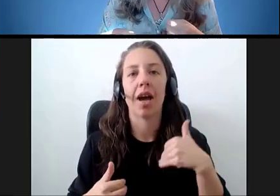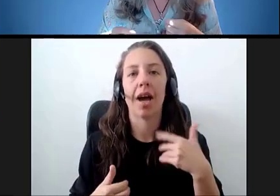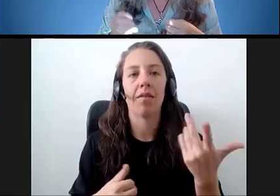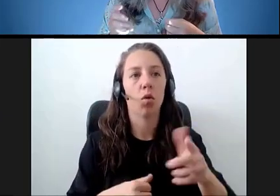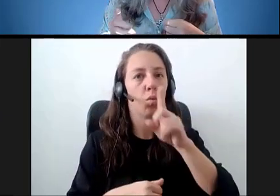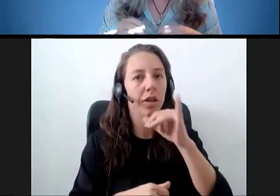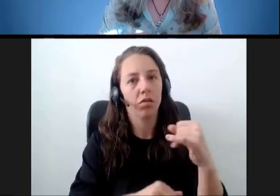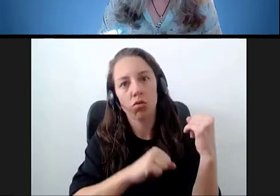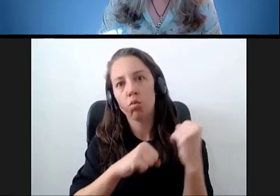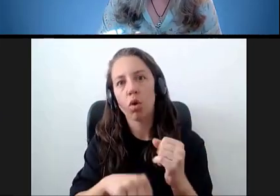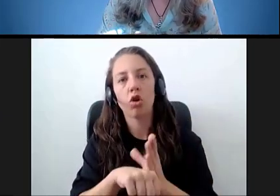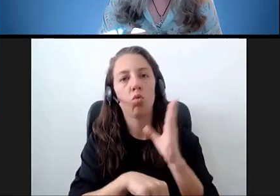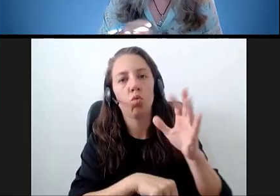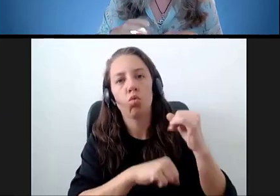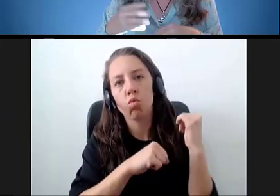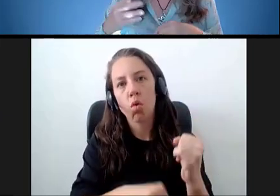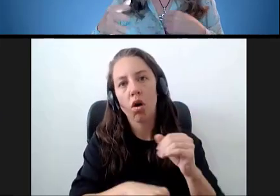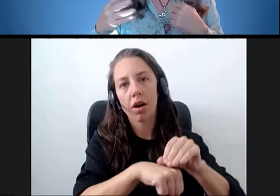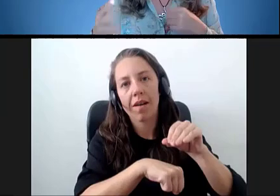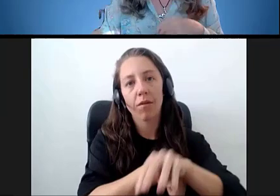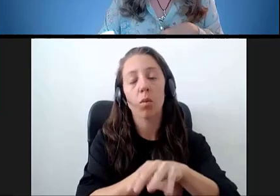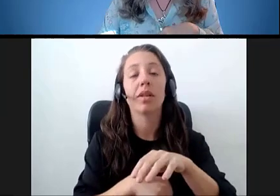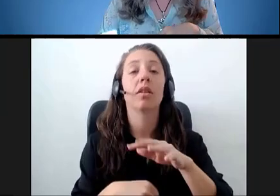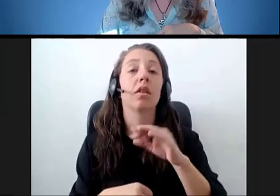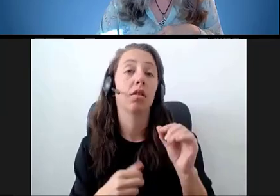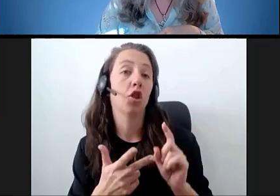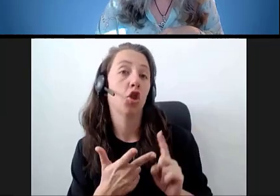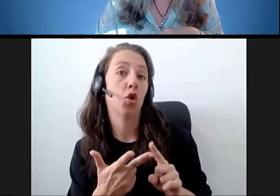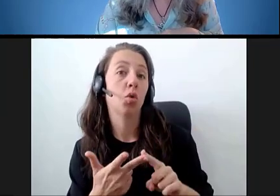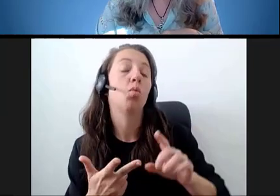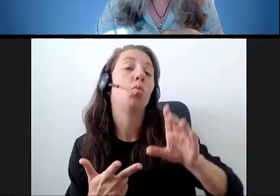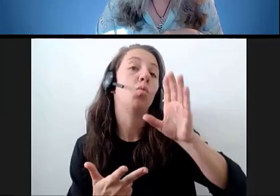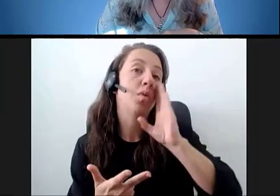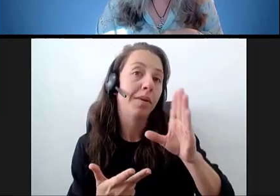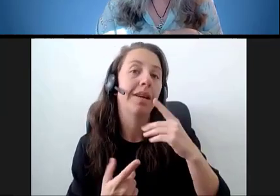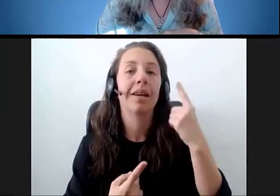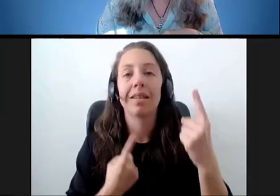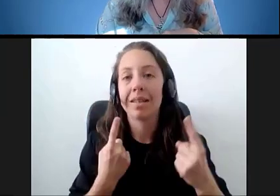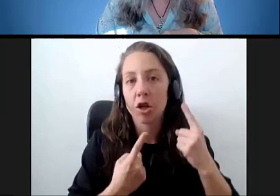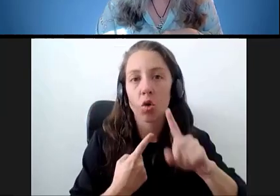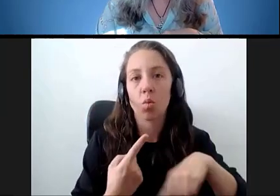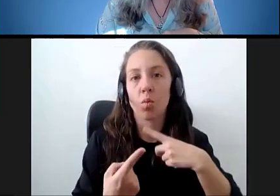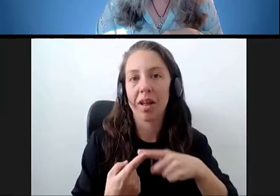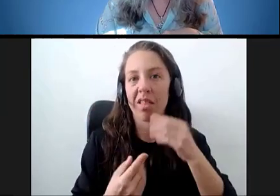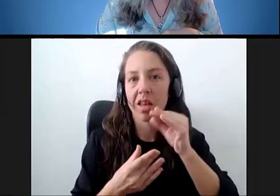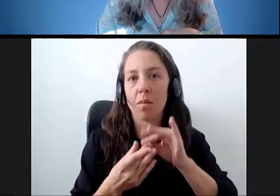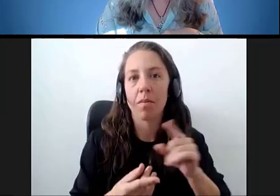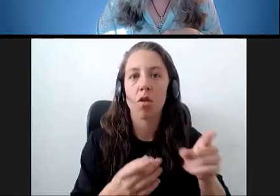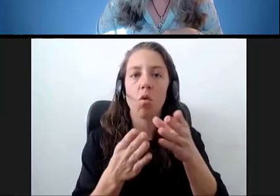Factor three is considered when assessing the overall impact score of the application. Cynthia Dwyer These are important changes.